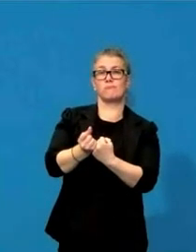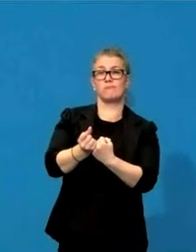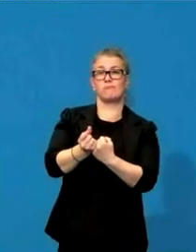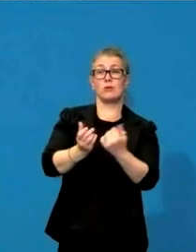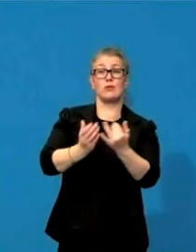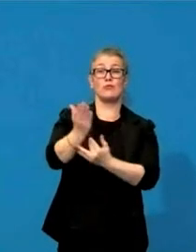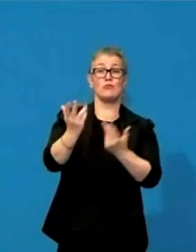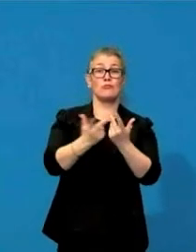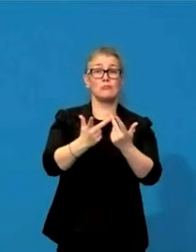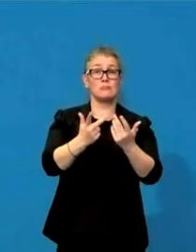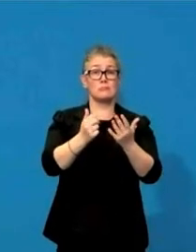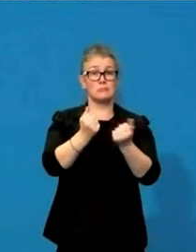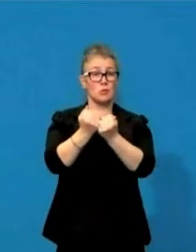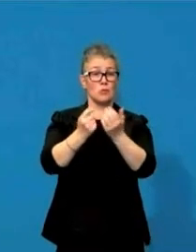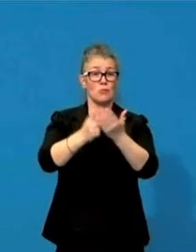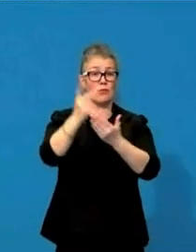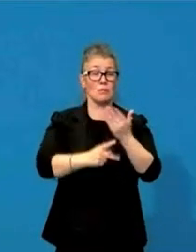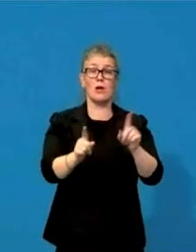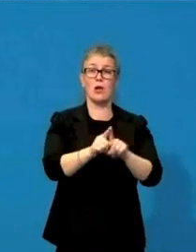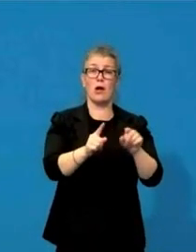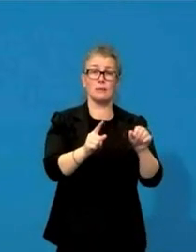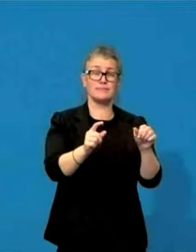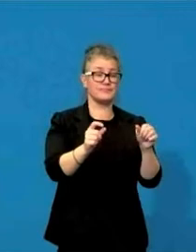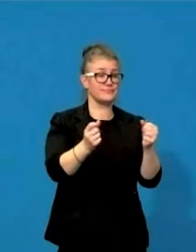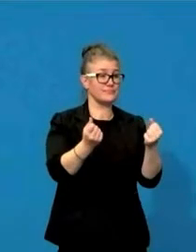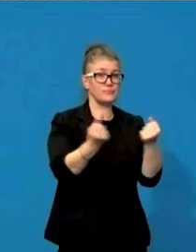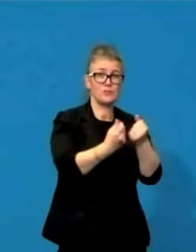So if they have got alcohol or drug issues or they've got domestic violence issues, or any